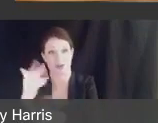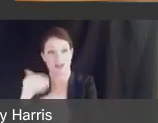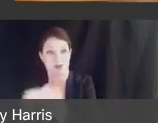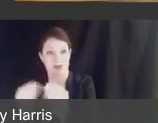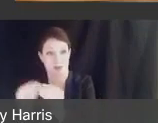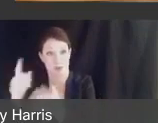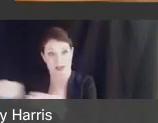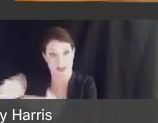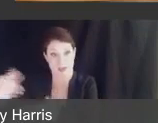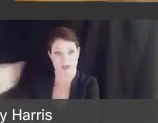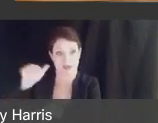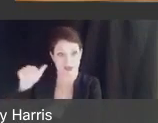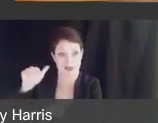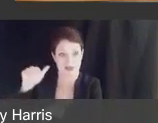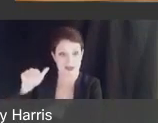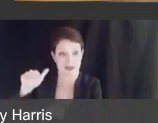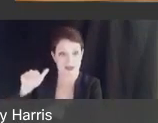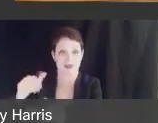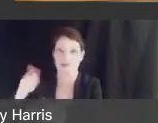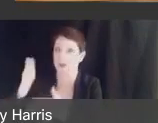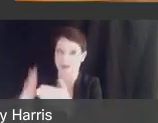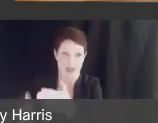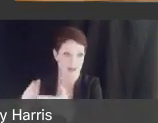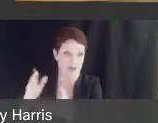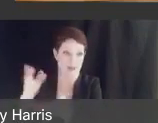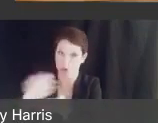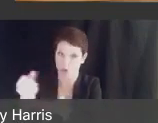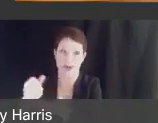you know, we'll be done with that by the end of next week or maybe the following.